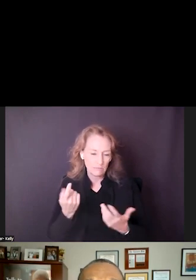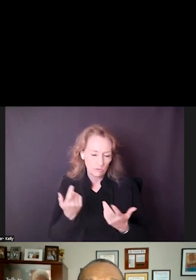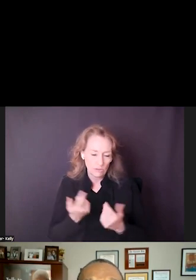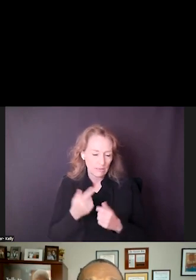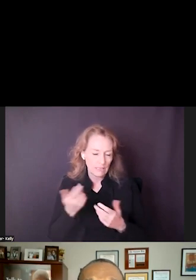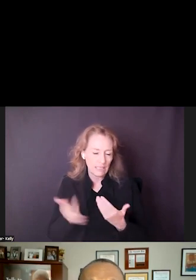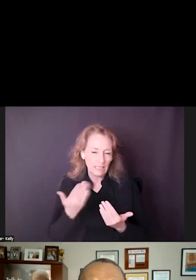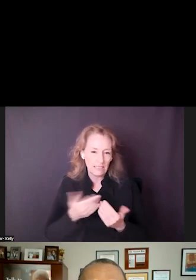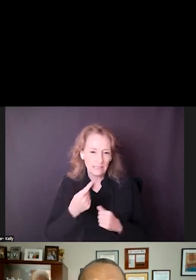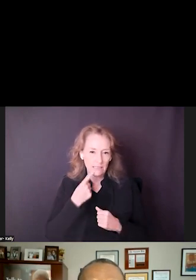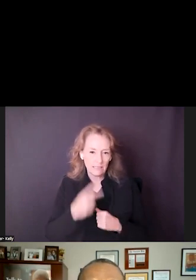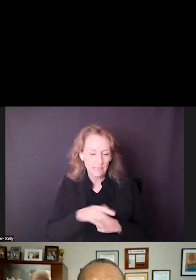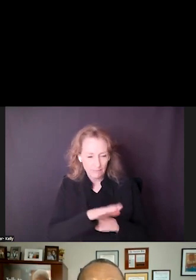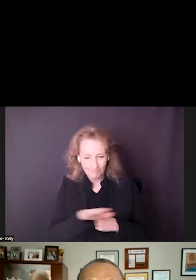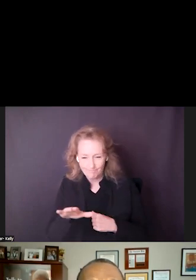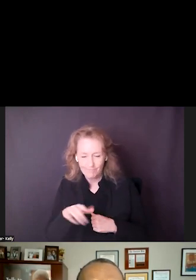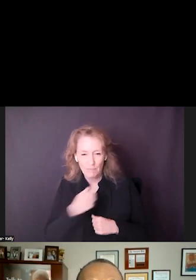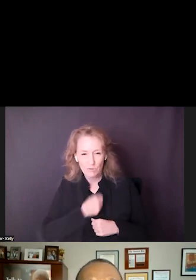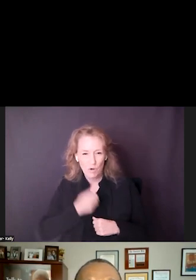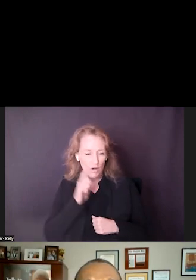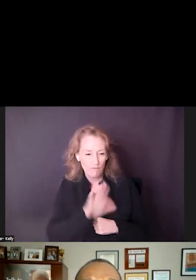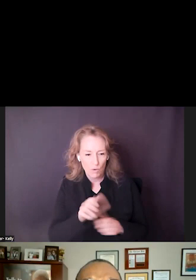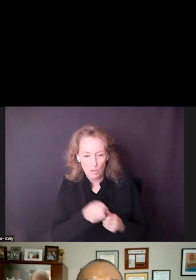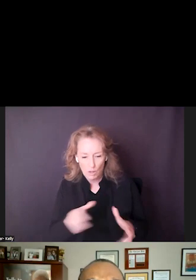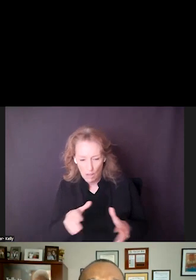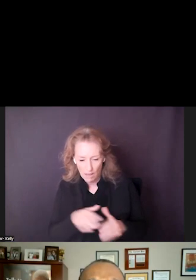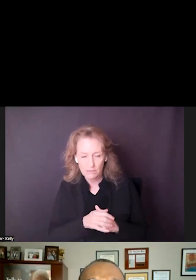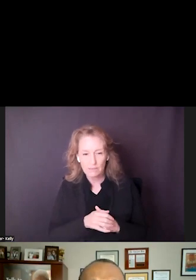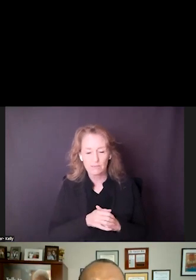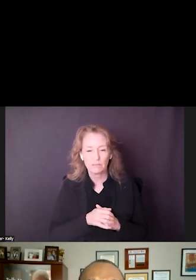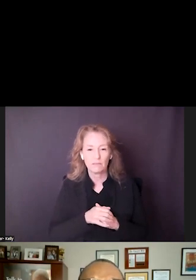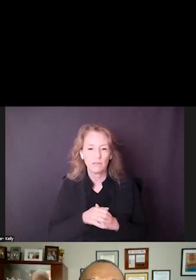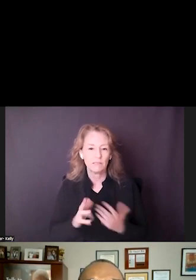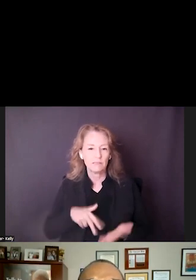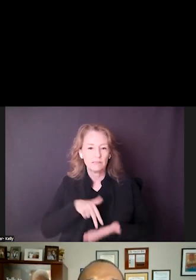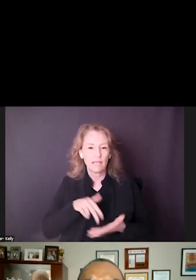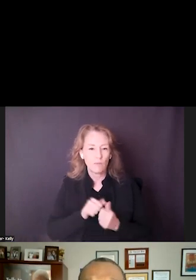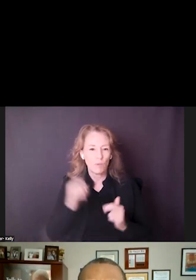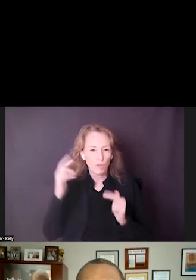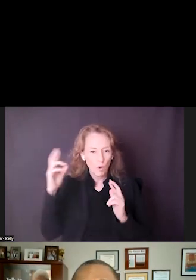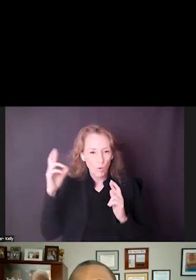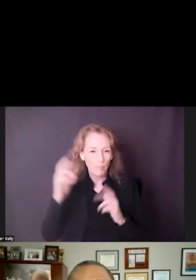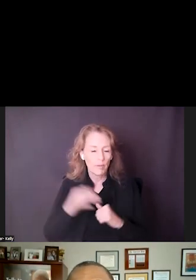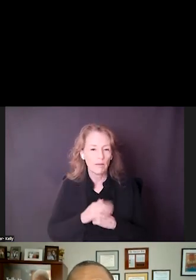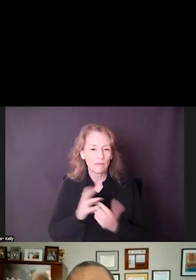STAND WITH HOPE. STAND WITH EMPATHY. STAND WITH HUMANITY.